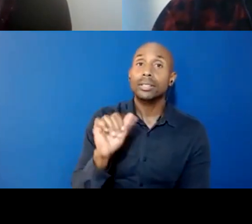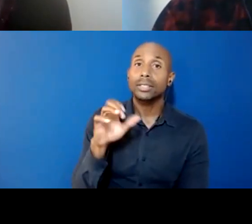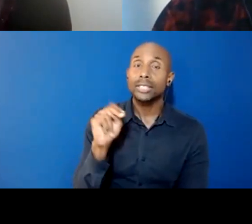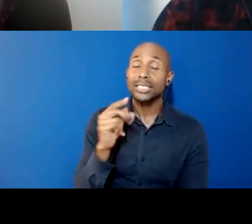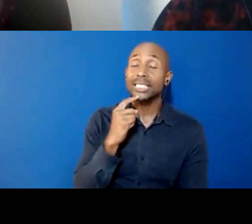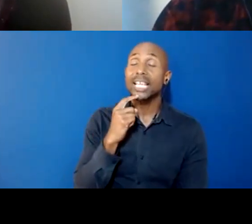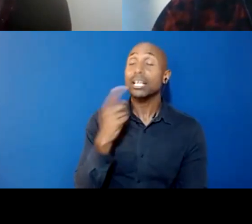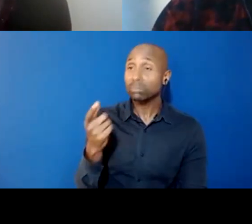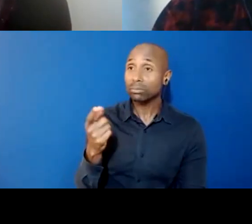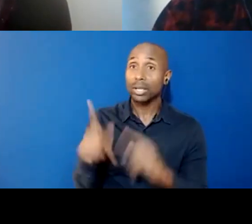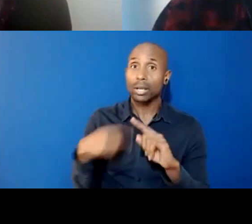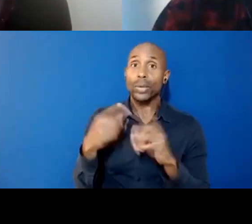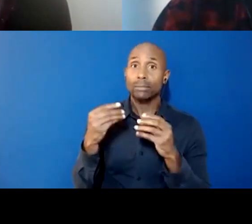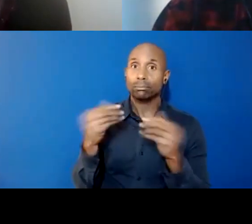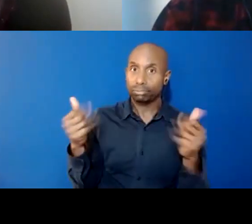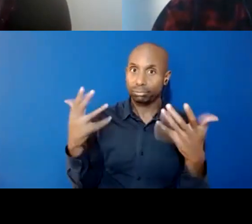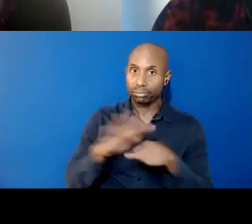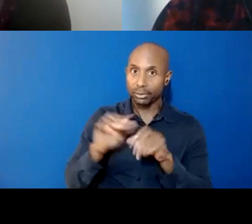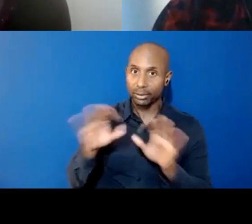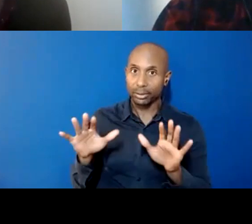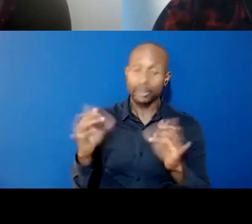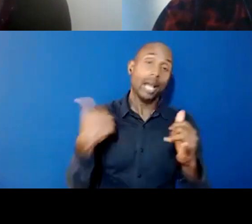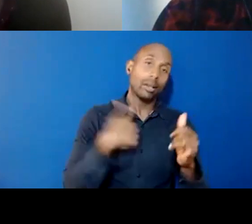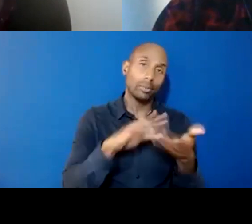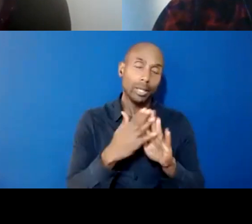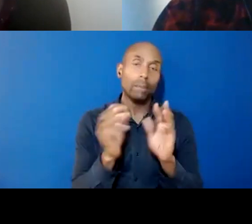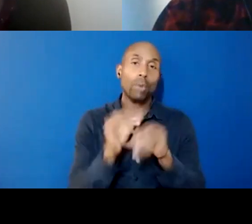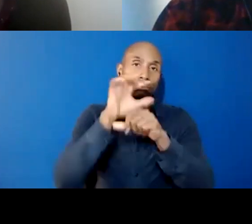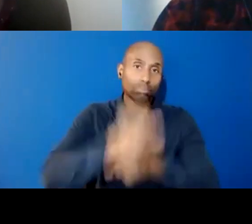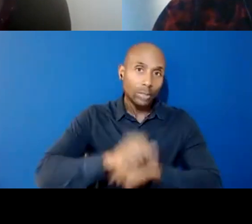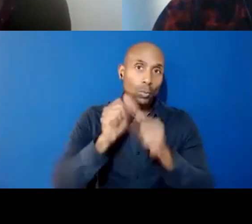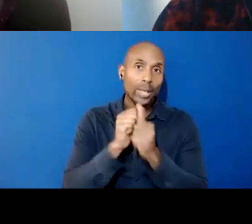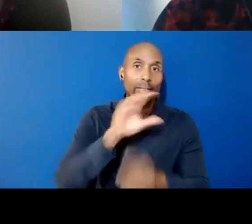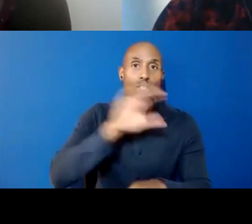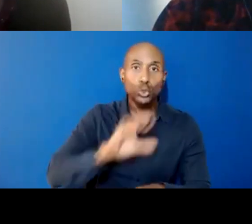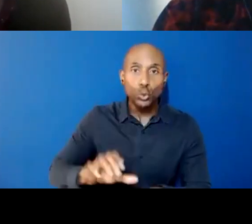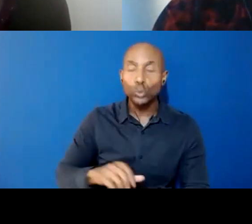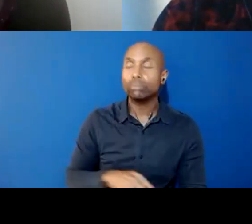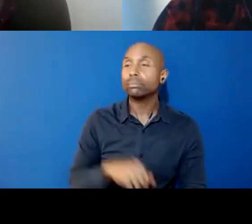accustomed to using Zoom and Microsoft Teams and speaking to people and collaborating with